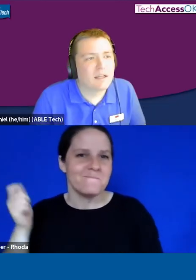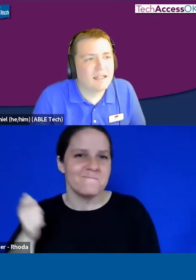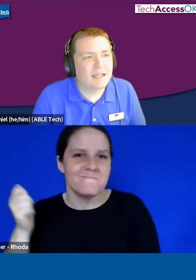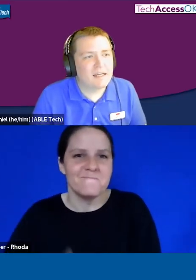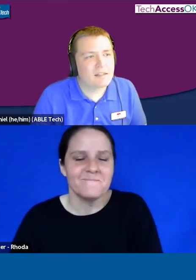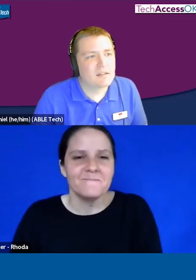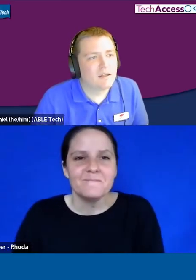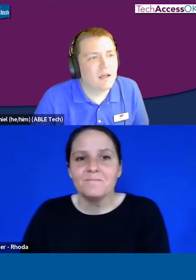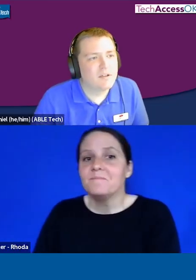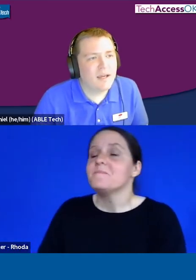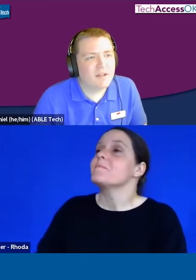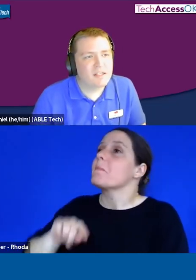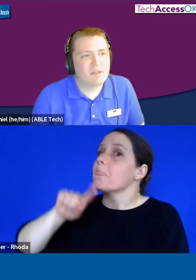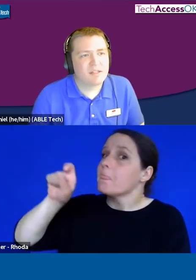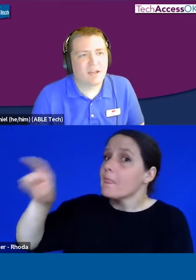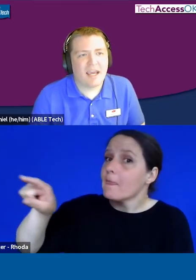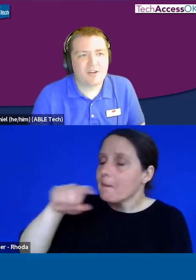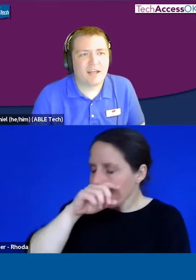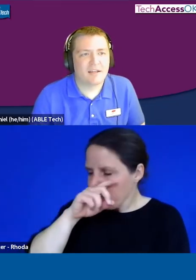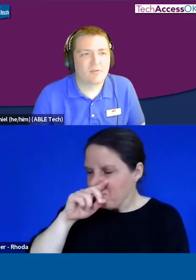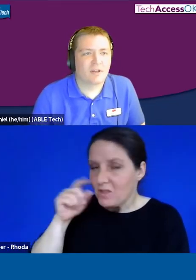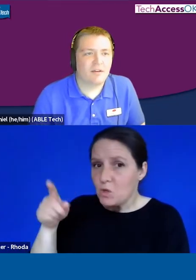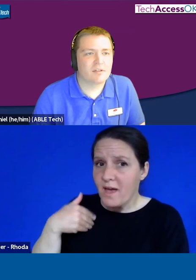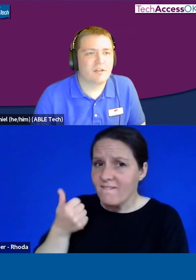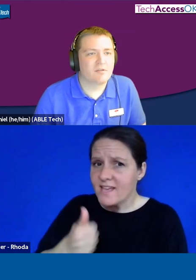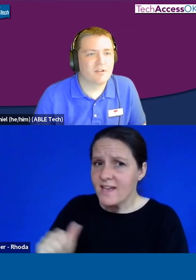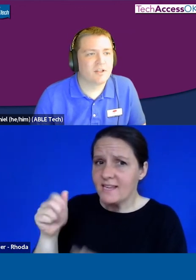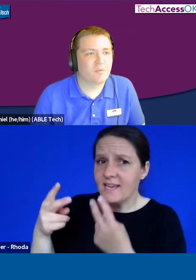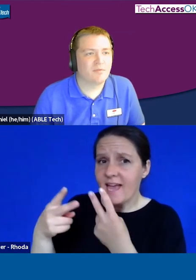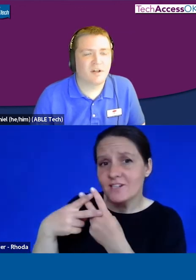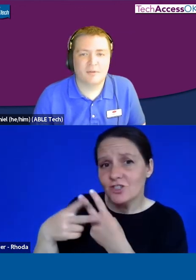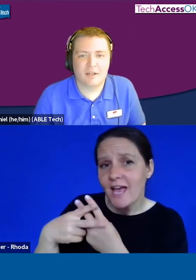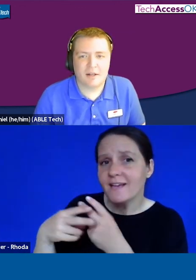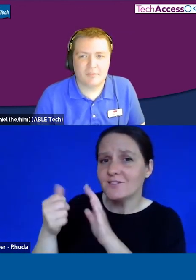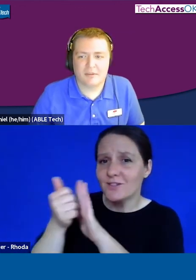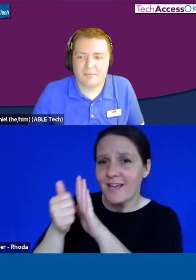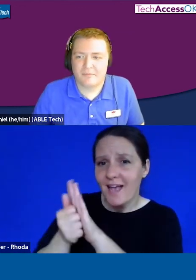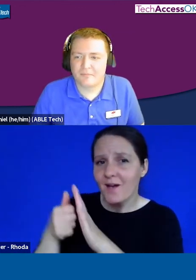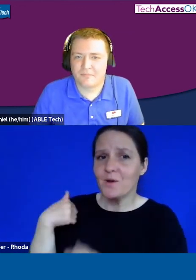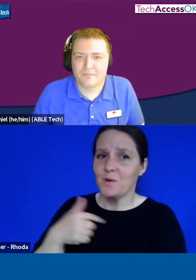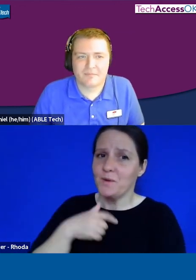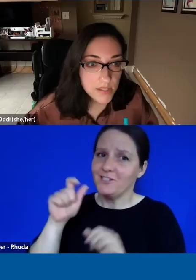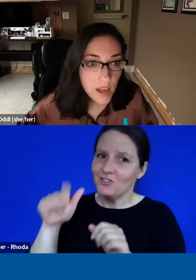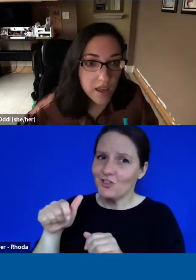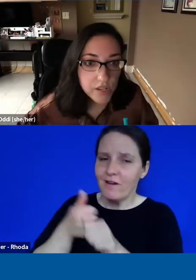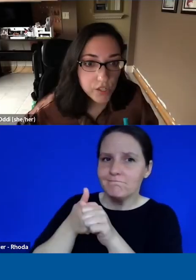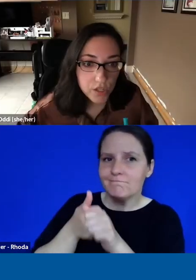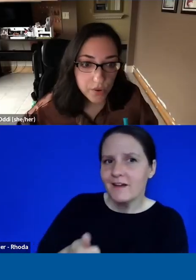Kylie asks, do you have any specific hashtags or accounts that you suggest we follow and interact with? Yes, I do.